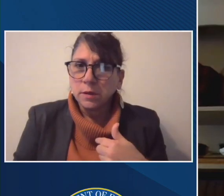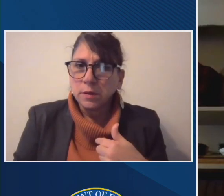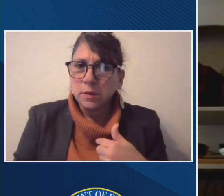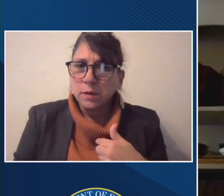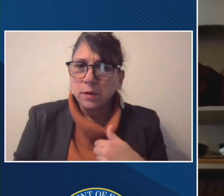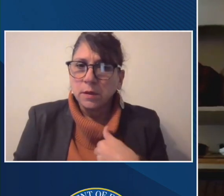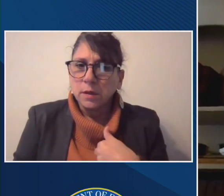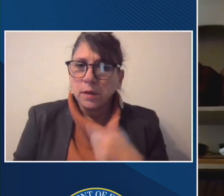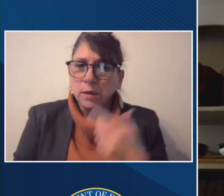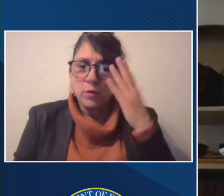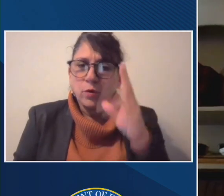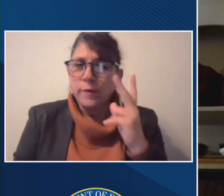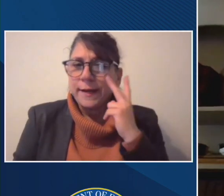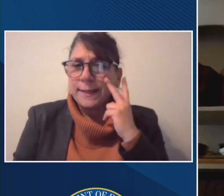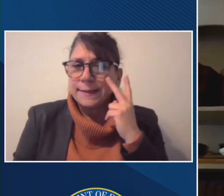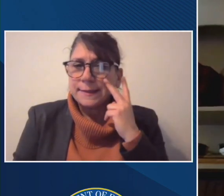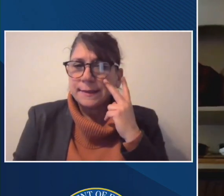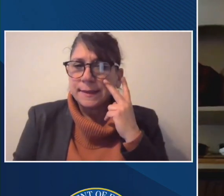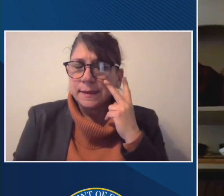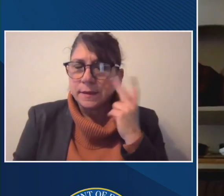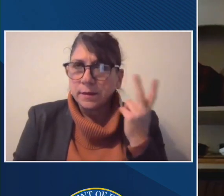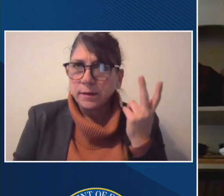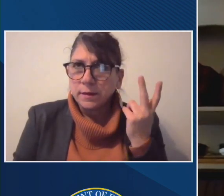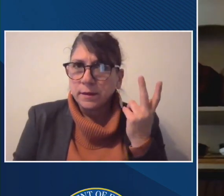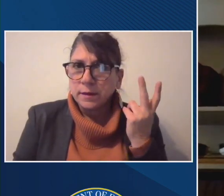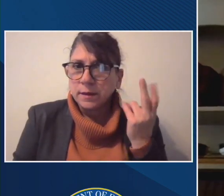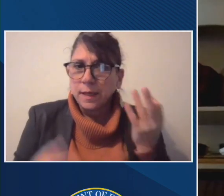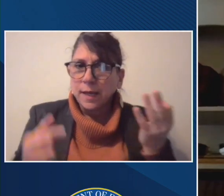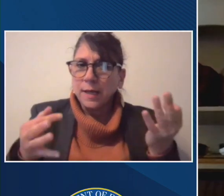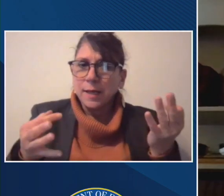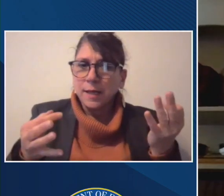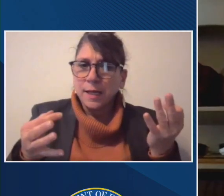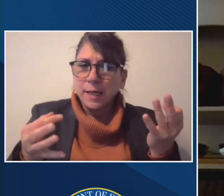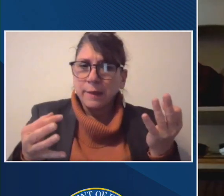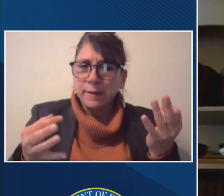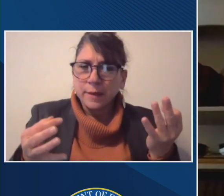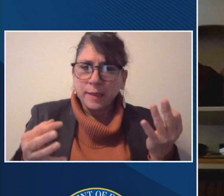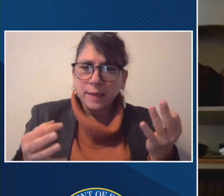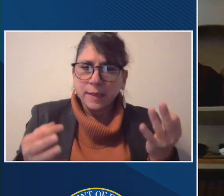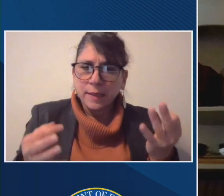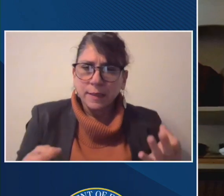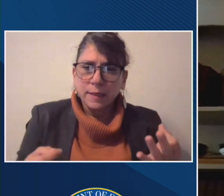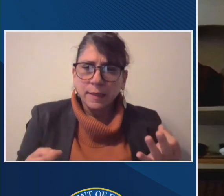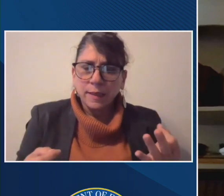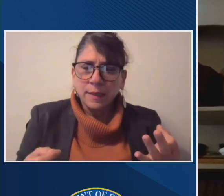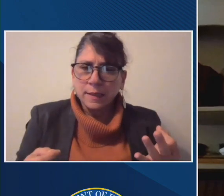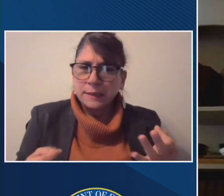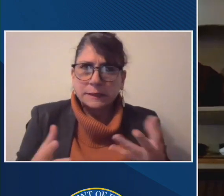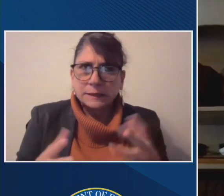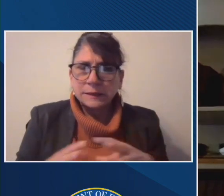absolute inhibition there, but I think it's something we would want to consider.